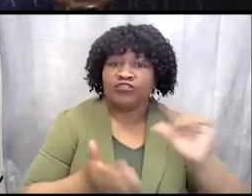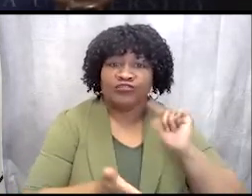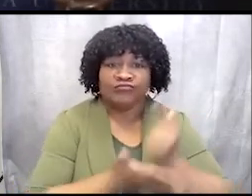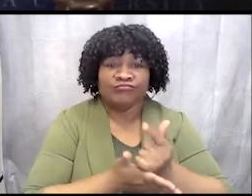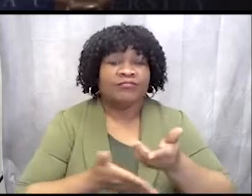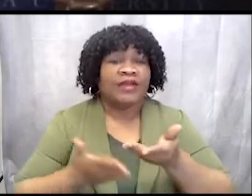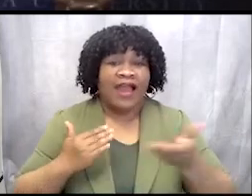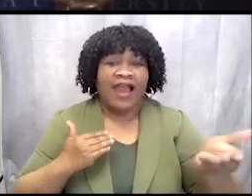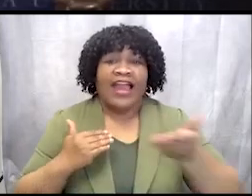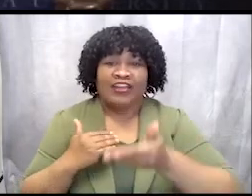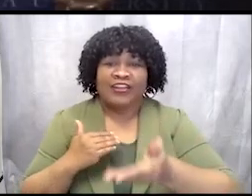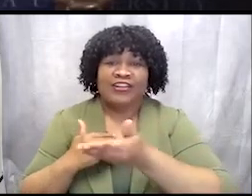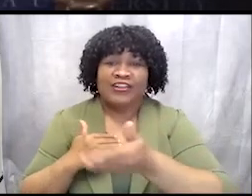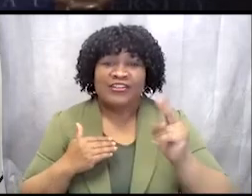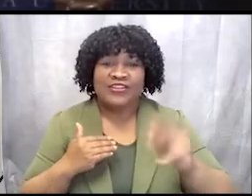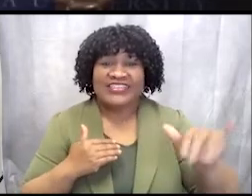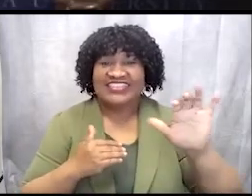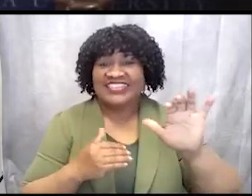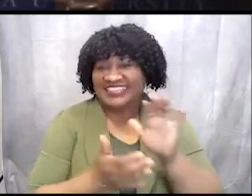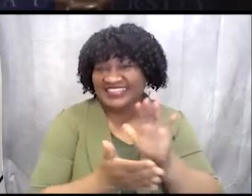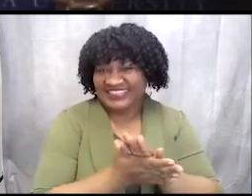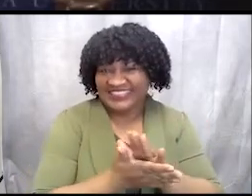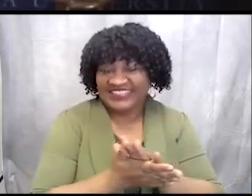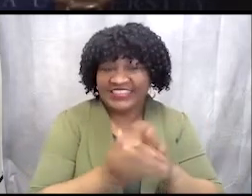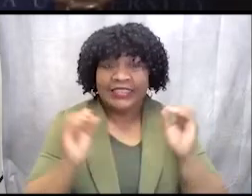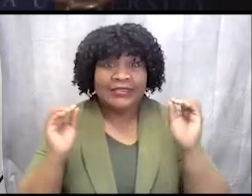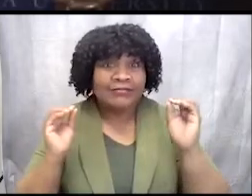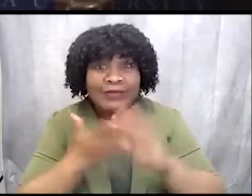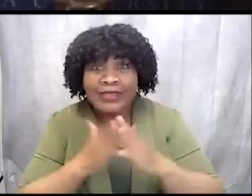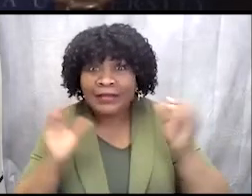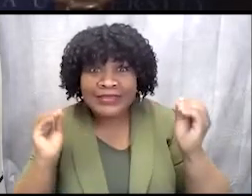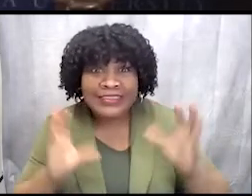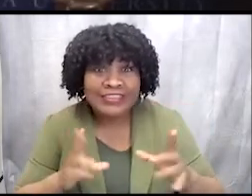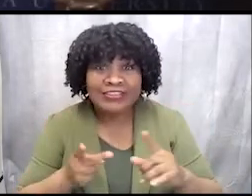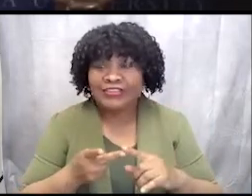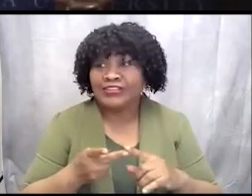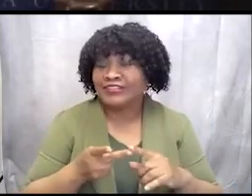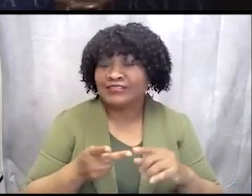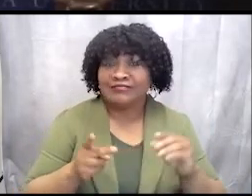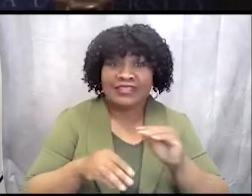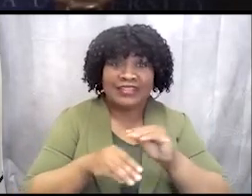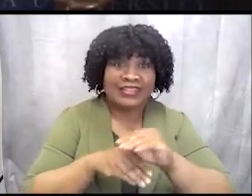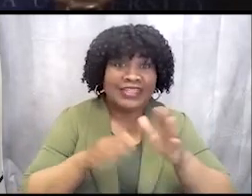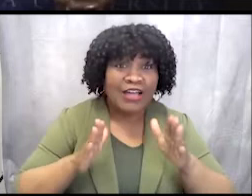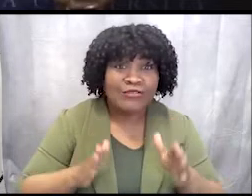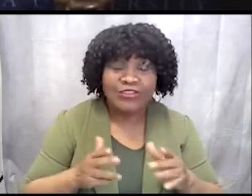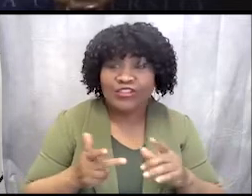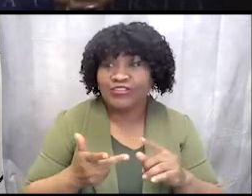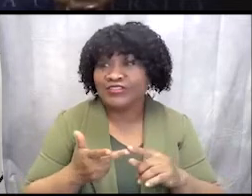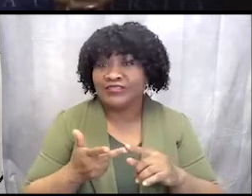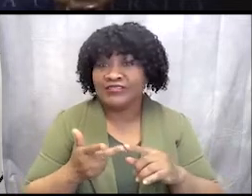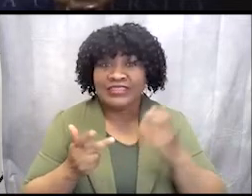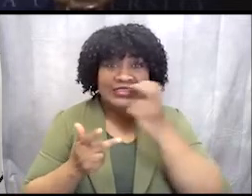into the New York City schools as teachers and principals and counselors, speech pathologists,